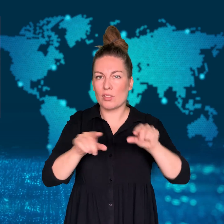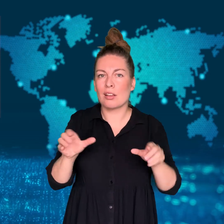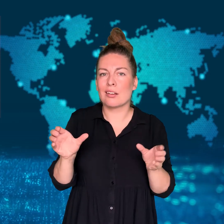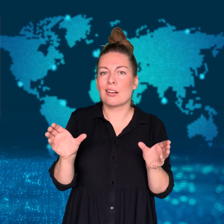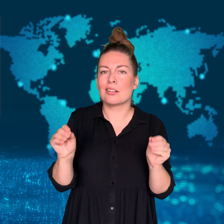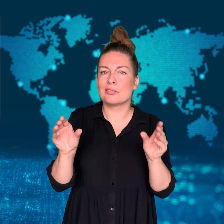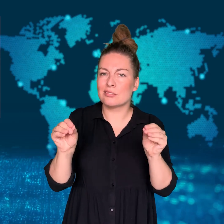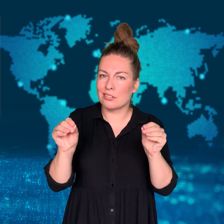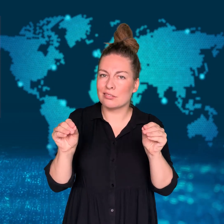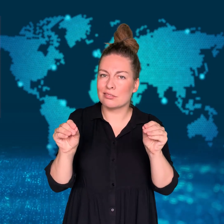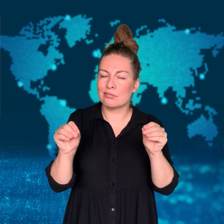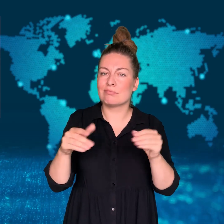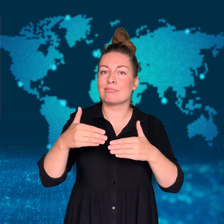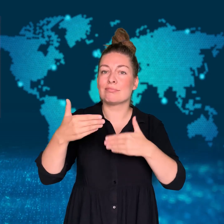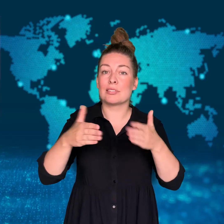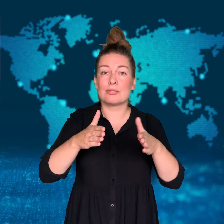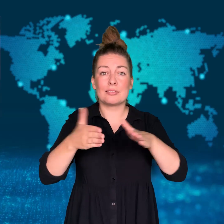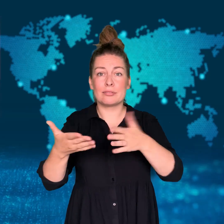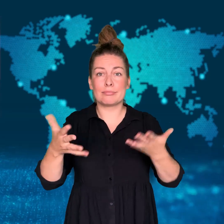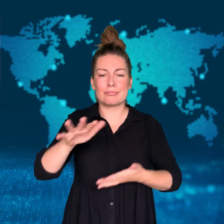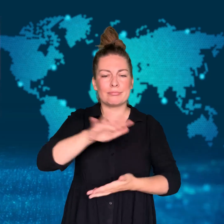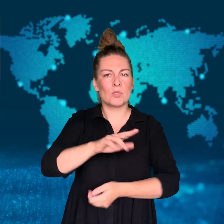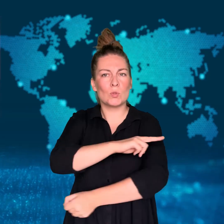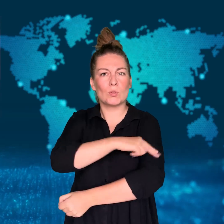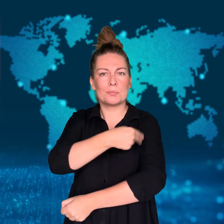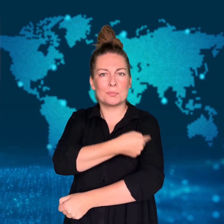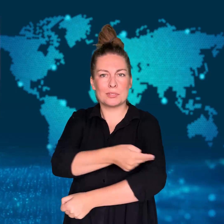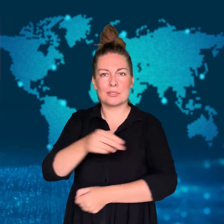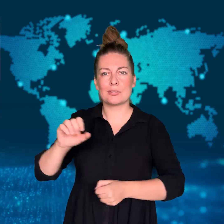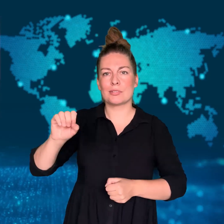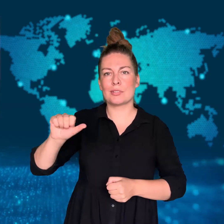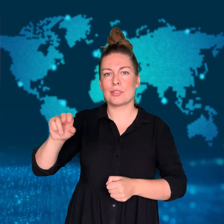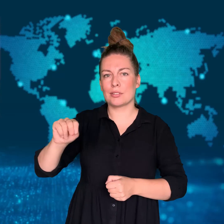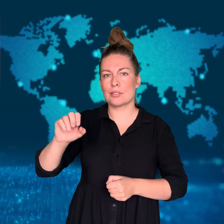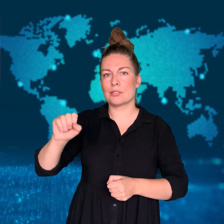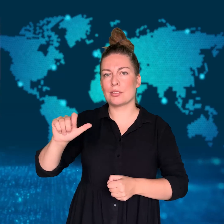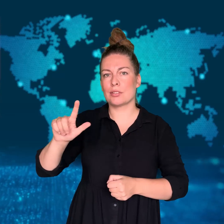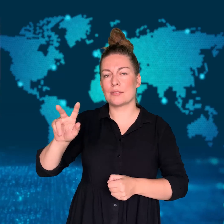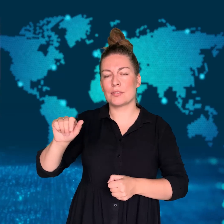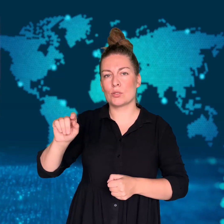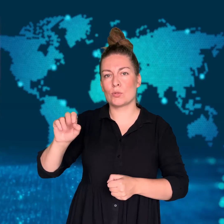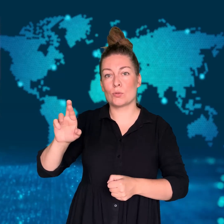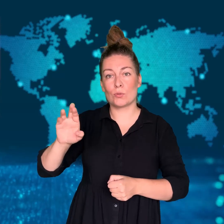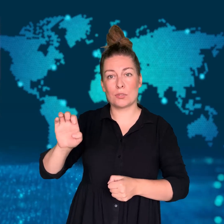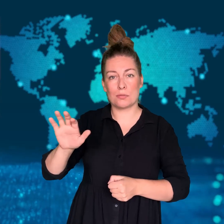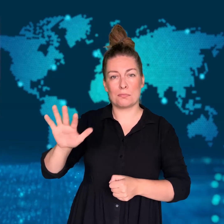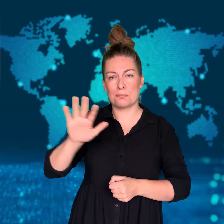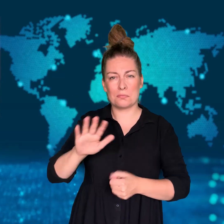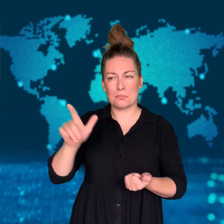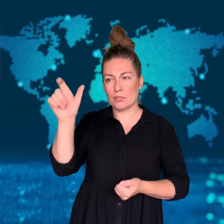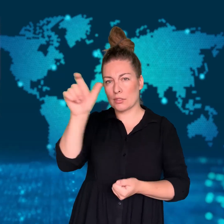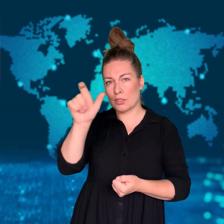he was seized in January 2023.